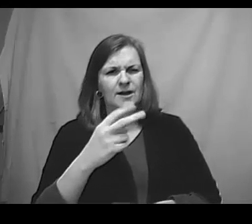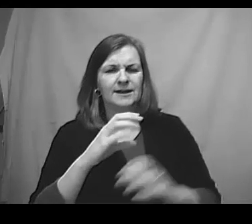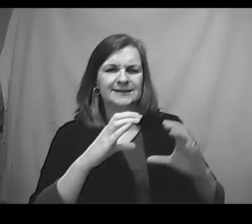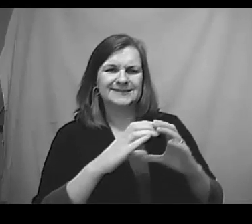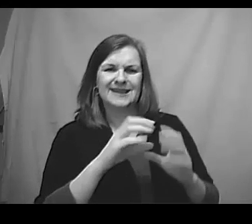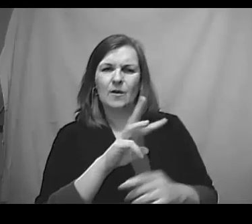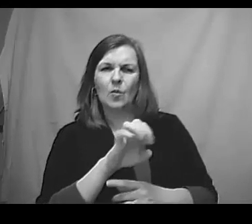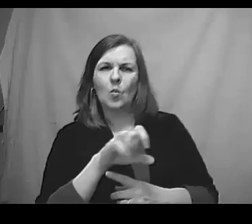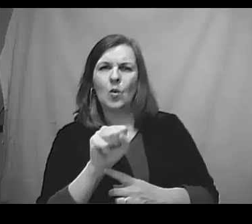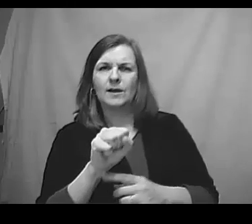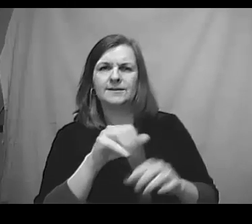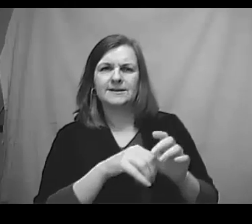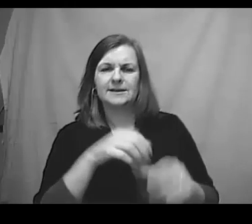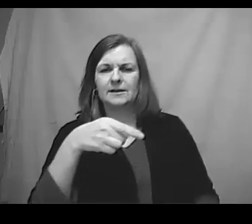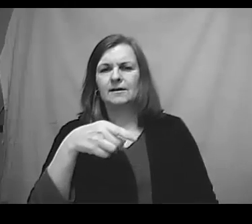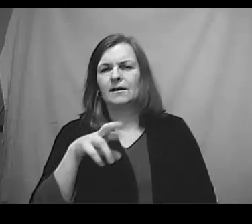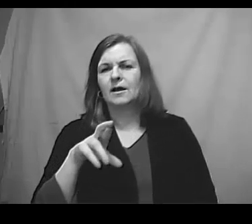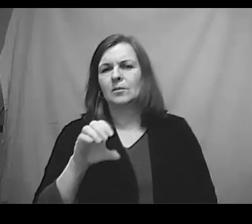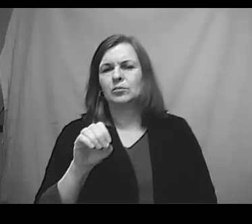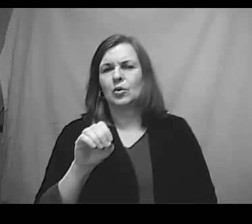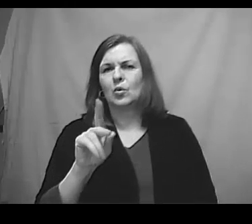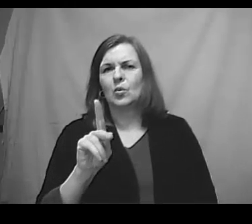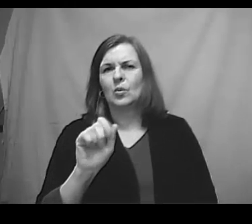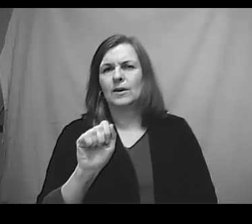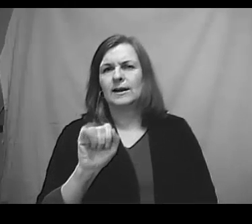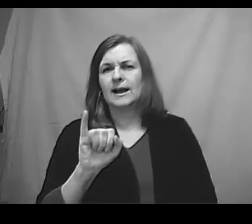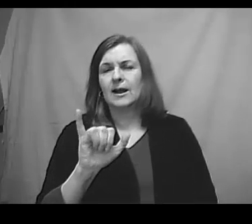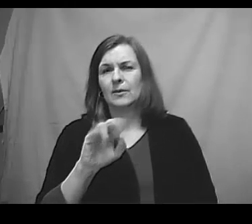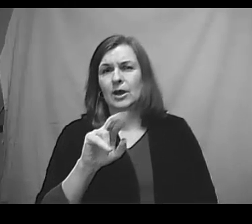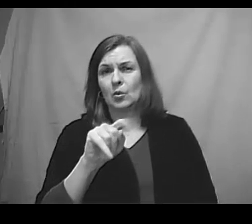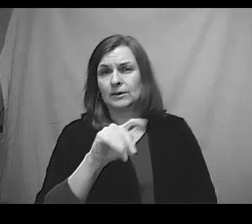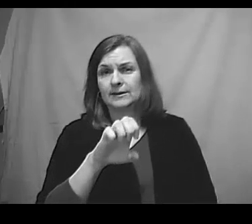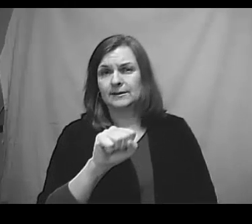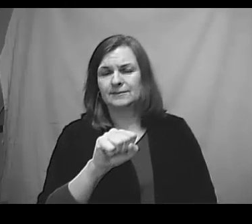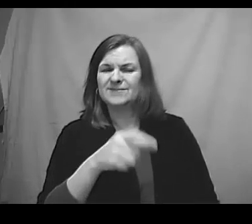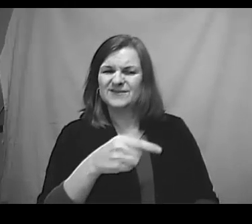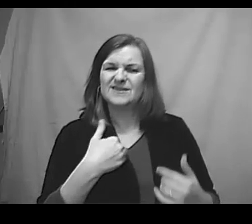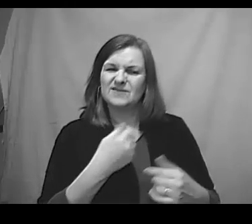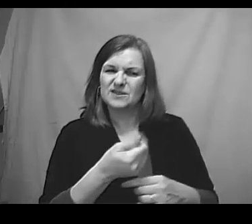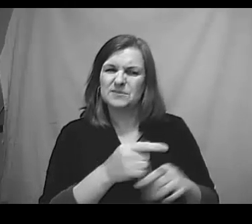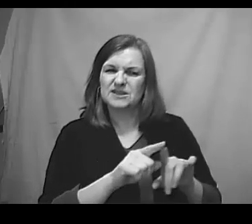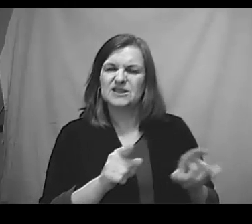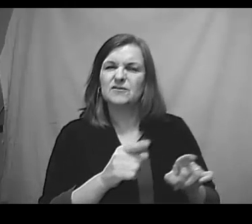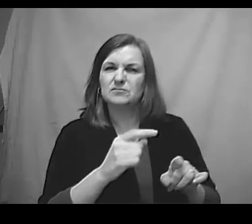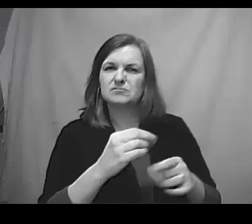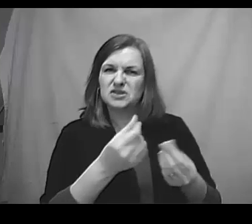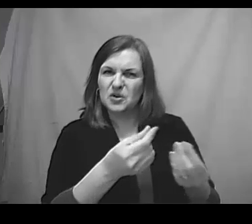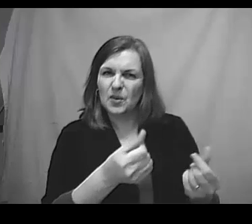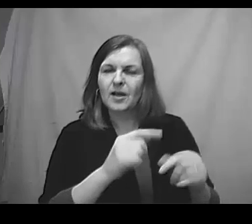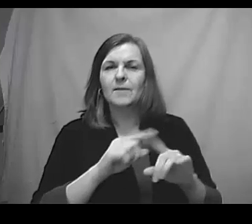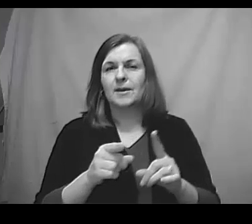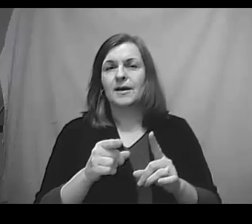we saw cell walls and prokaryotes (bacteria) as well. different kind of composition but the cellulose is